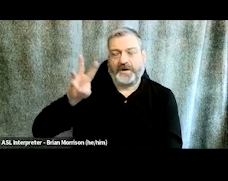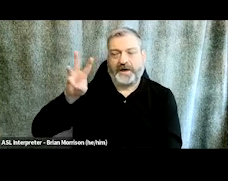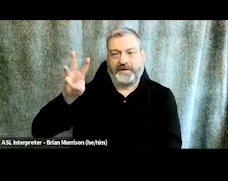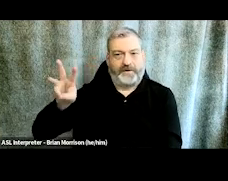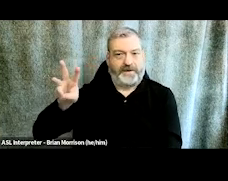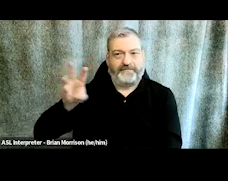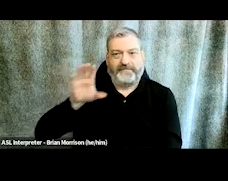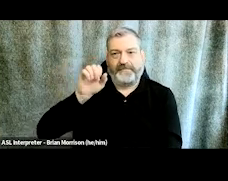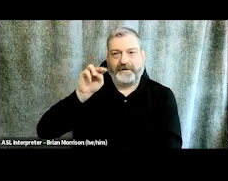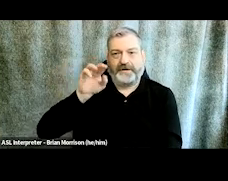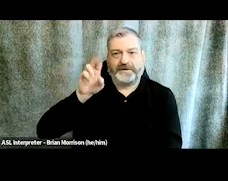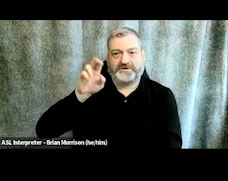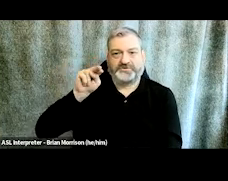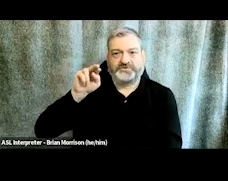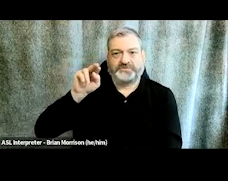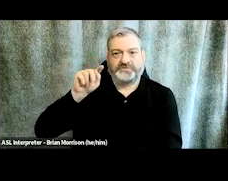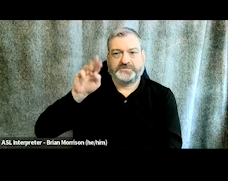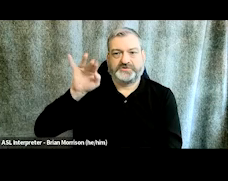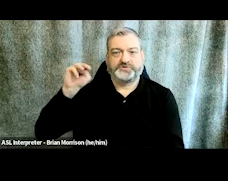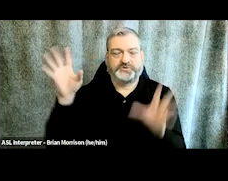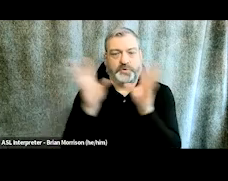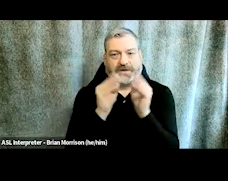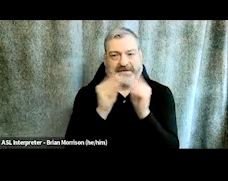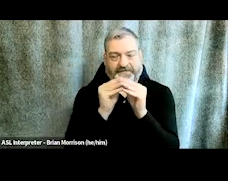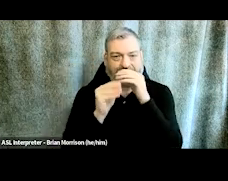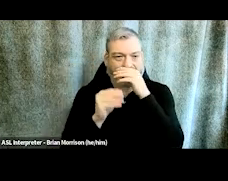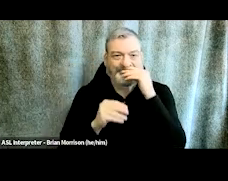And the current guidelines that most organizations are following now are